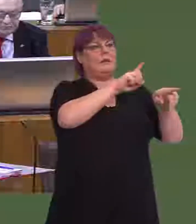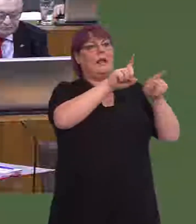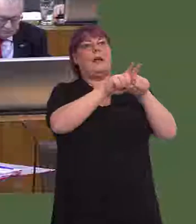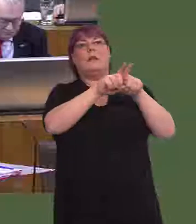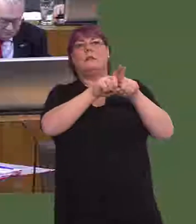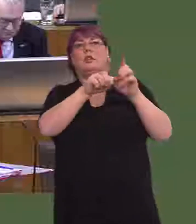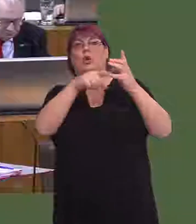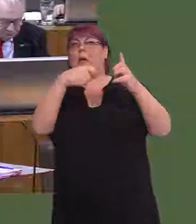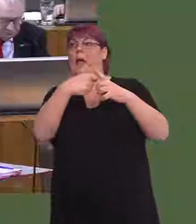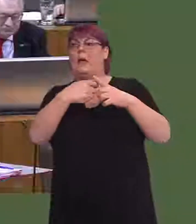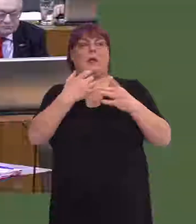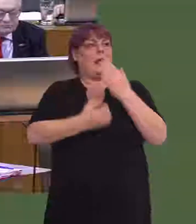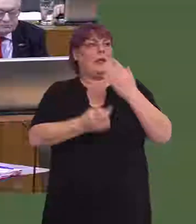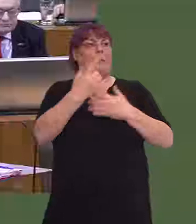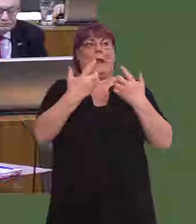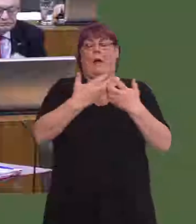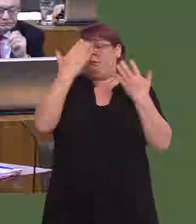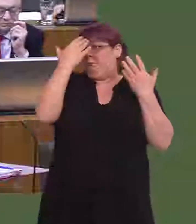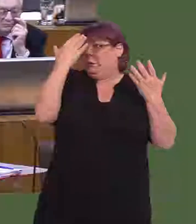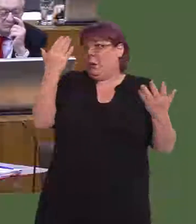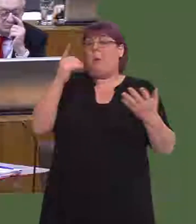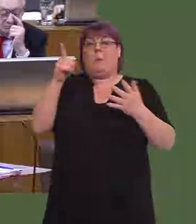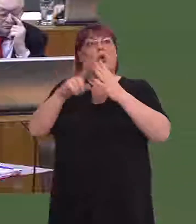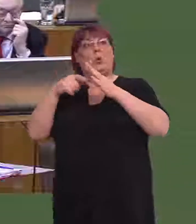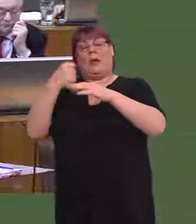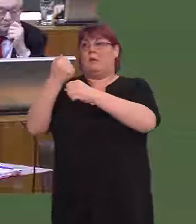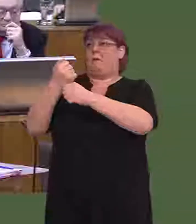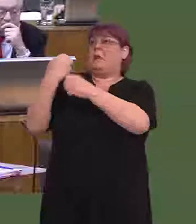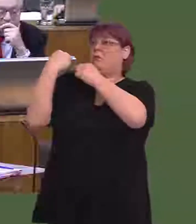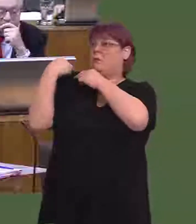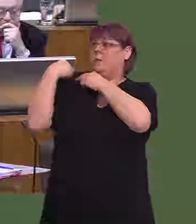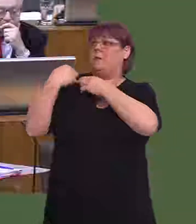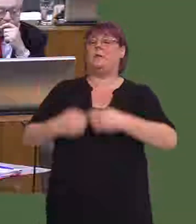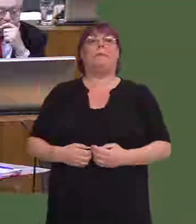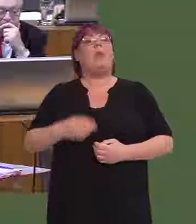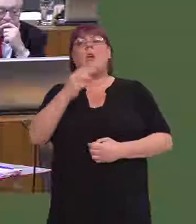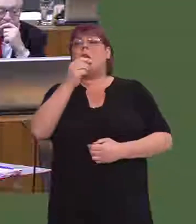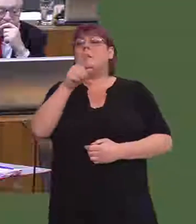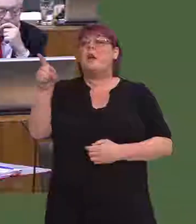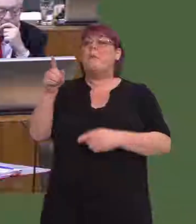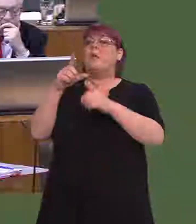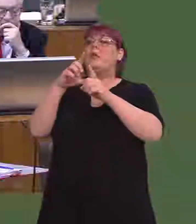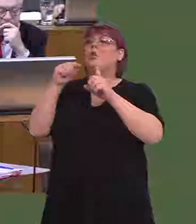It's not clear how they'll do it, but I expect them to deliver that. It is right to say that there are some in the Conservative Party who argue for a hard Brexit.